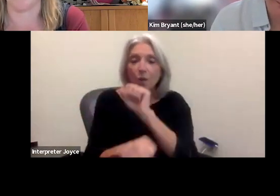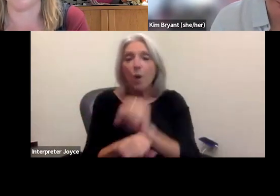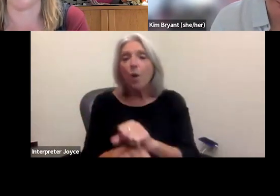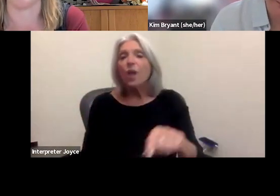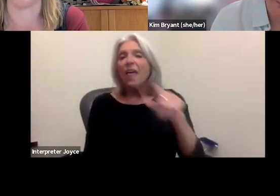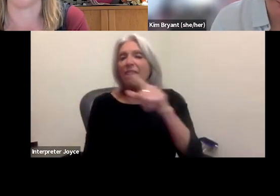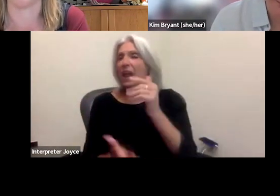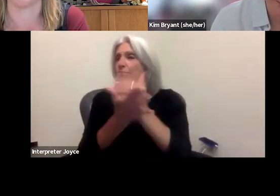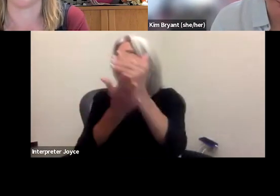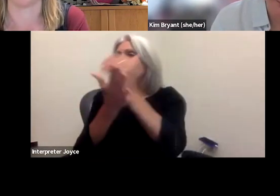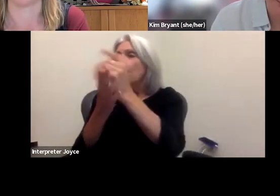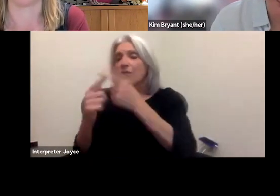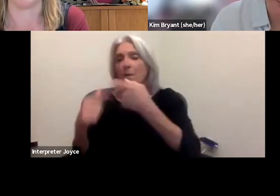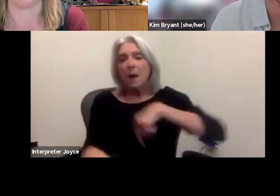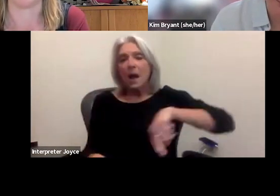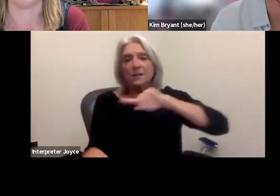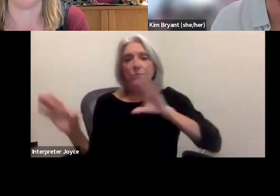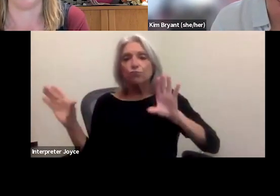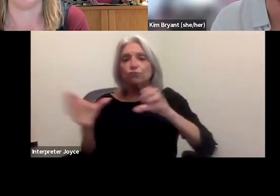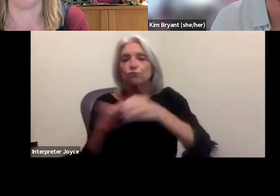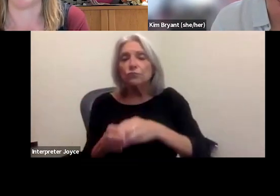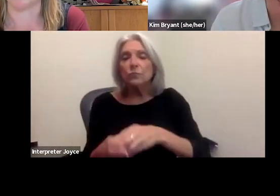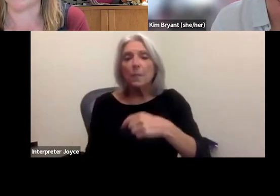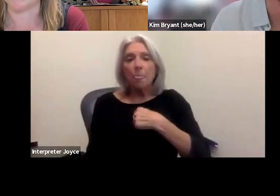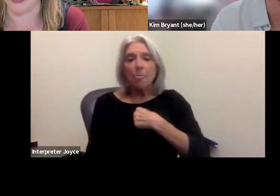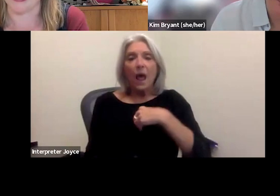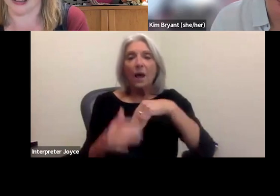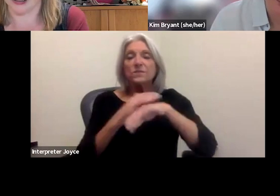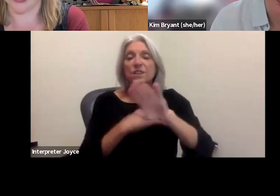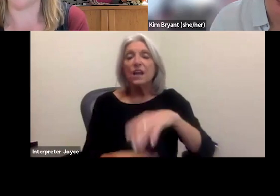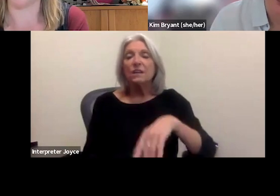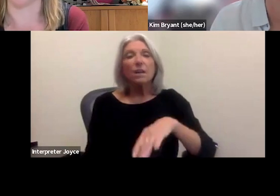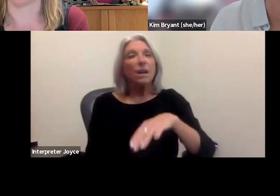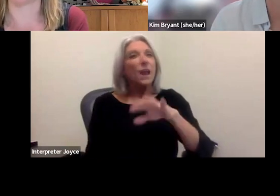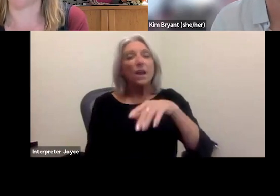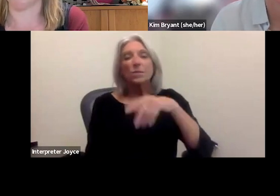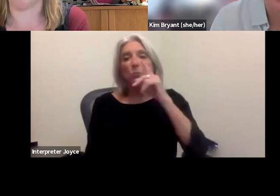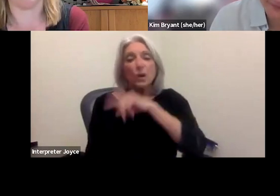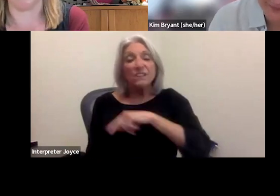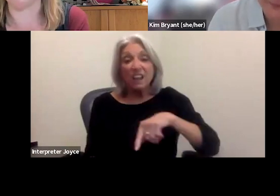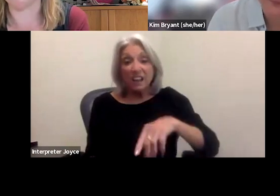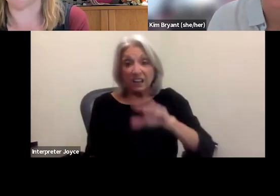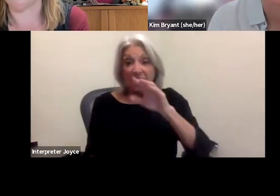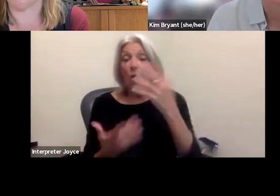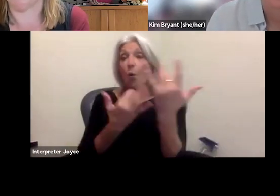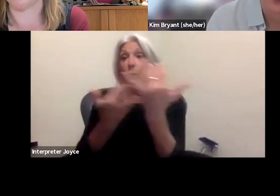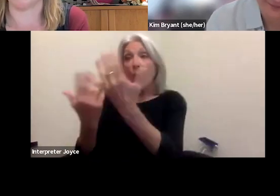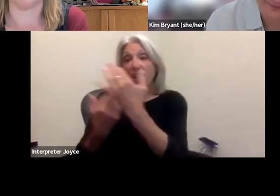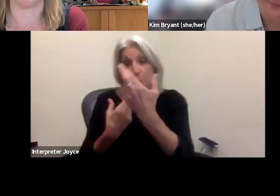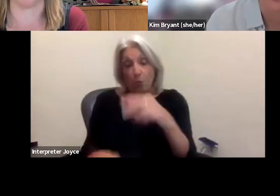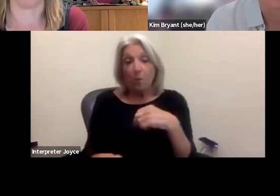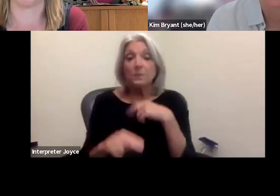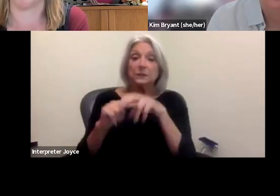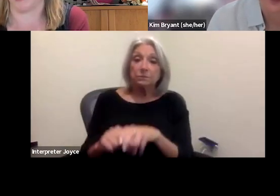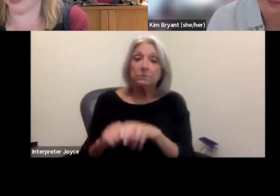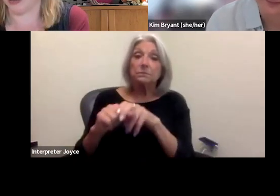I have been in prosthetic clinic waiting rooms that are silent, which-- I go to a prosthetist who has a whole bunch of couches